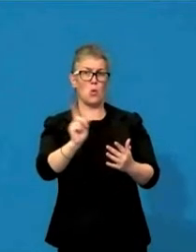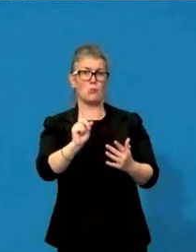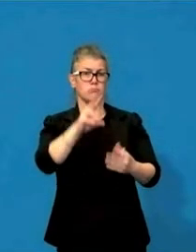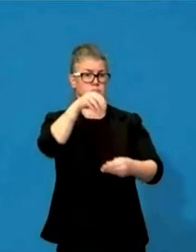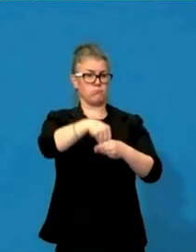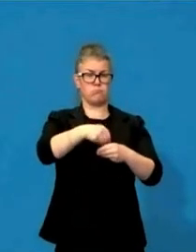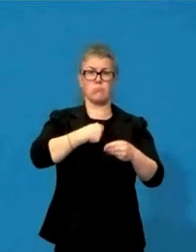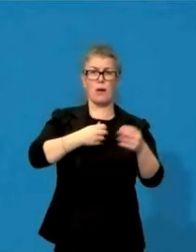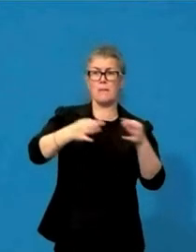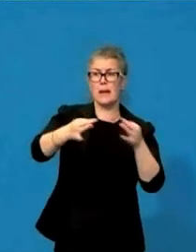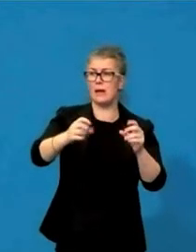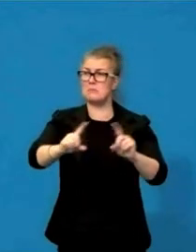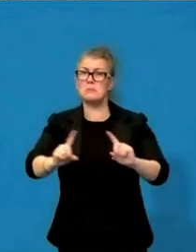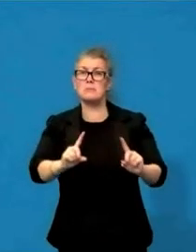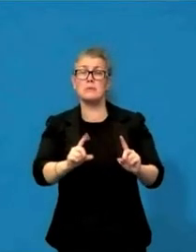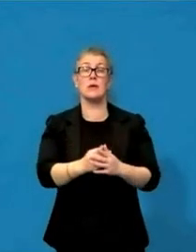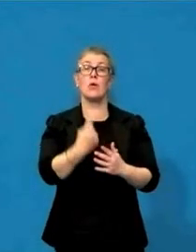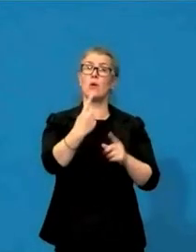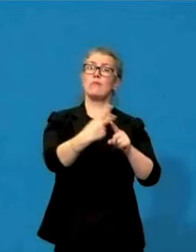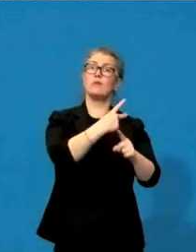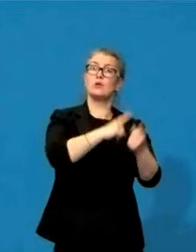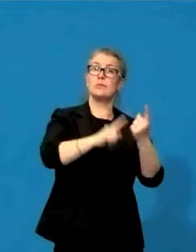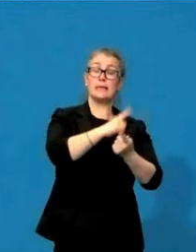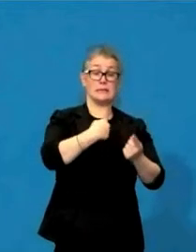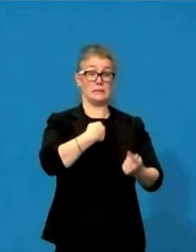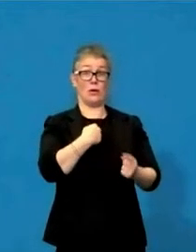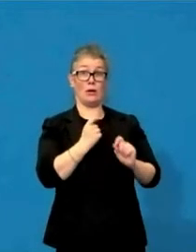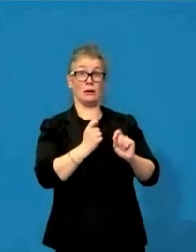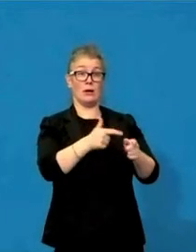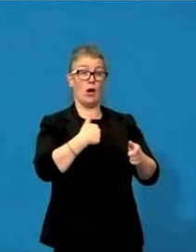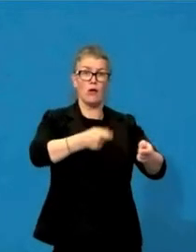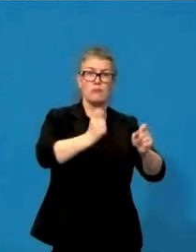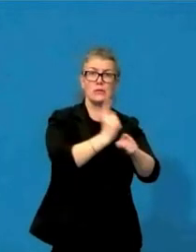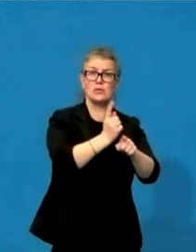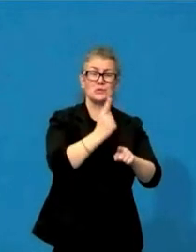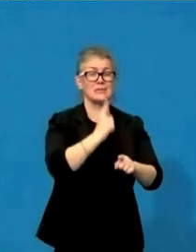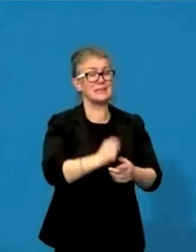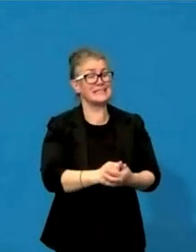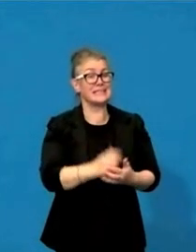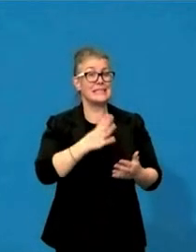In one of my review meetings, I bought that up and I go, "We need to discuss whose